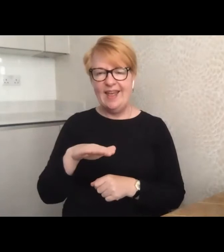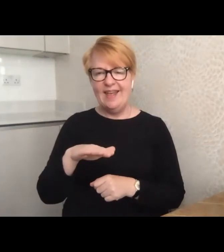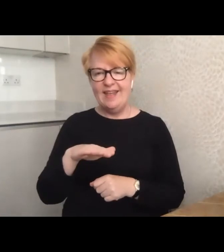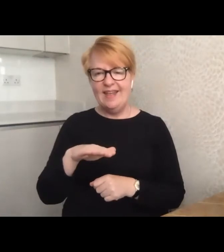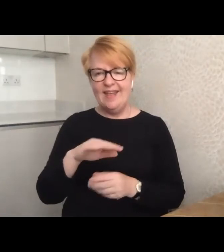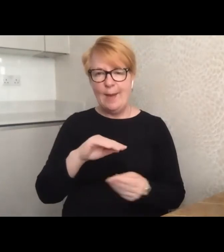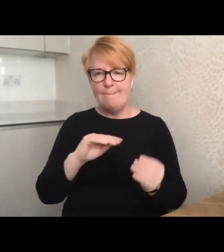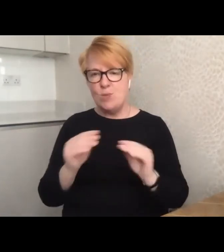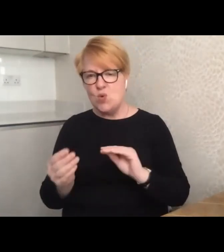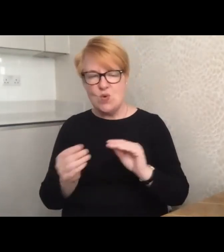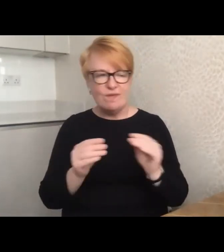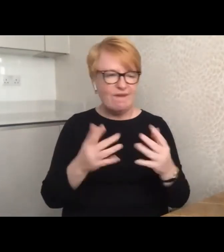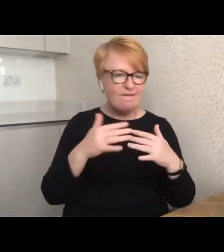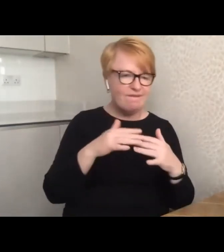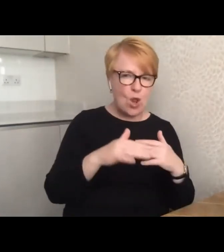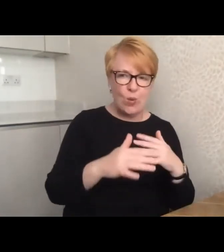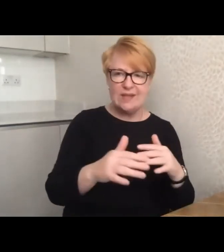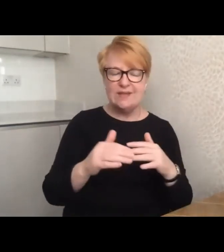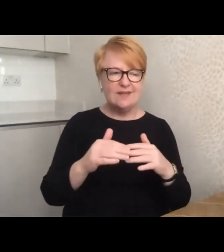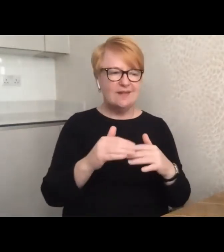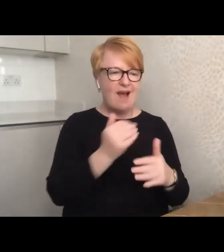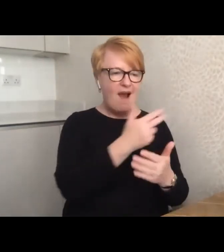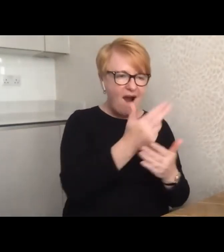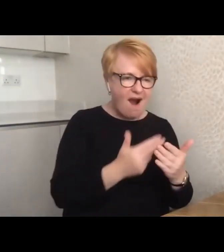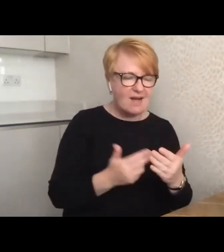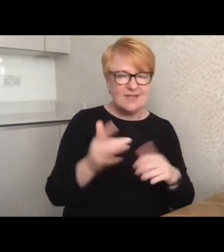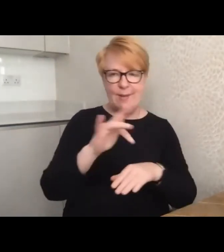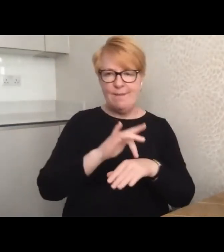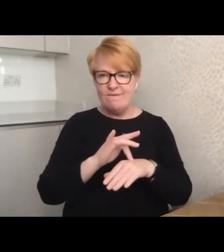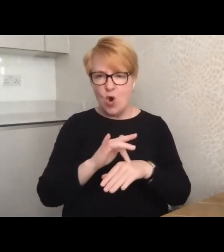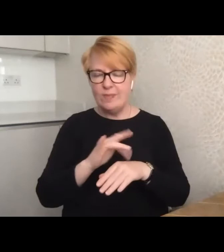you know, performance, visual arts, architecture, theatre, etc.